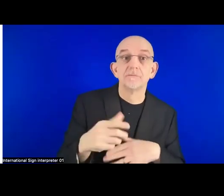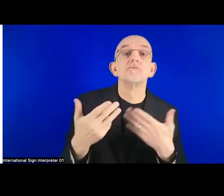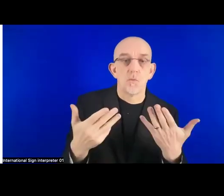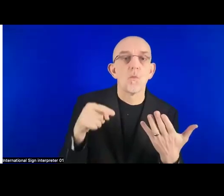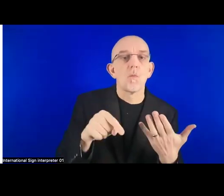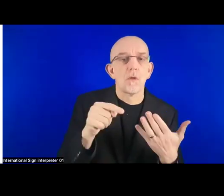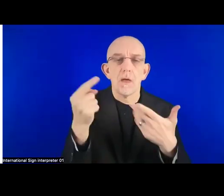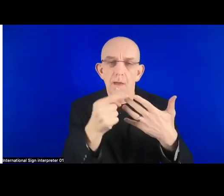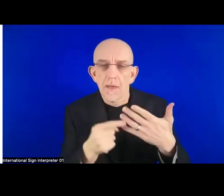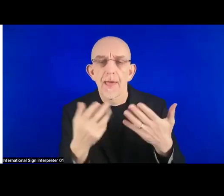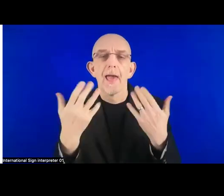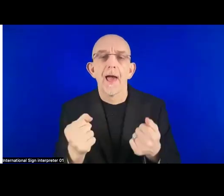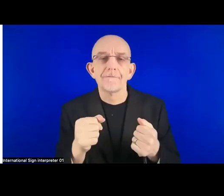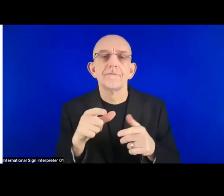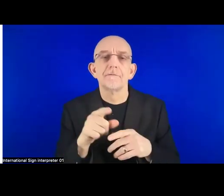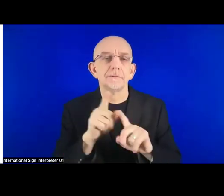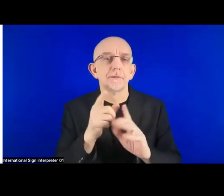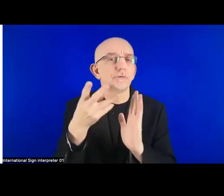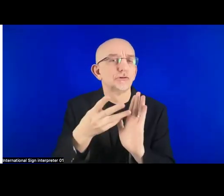we move on to the peer review process, quite an intensive process during the